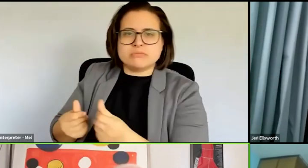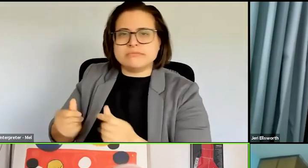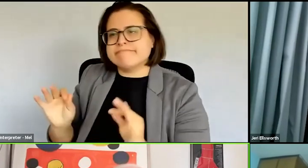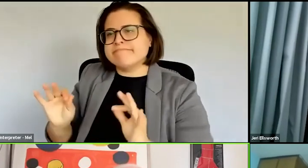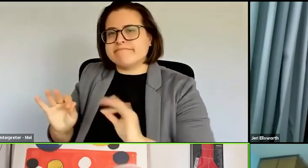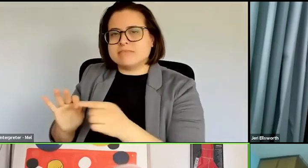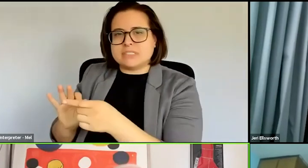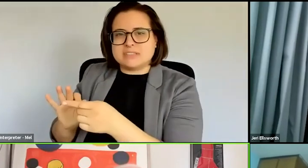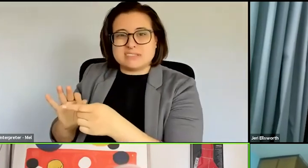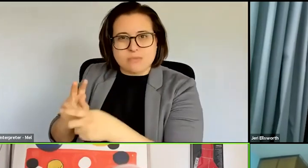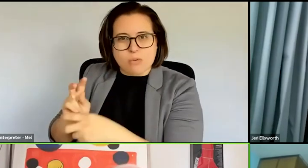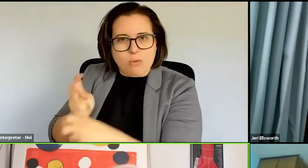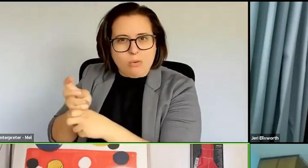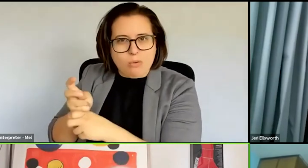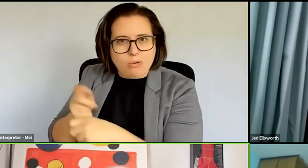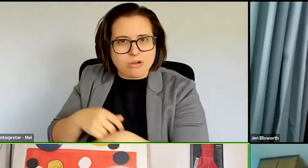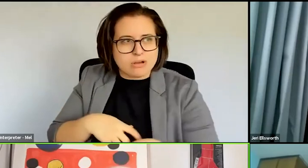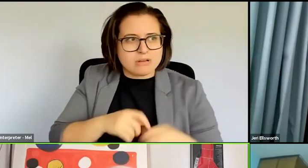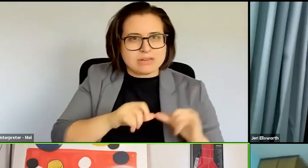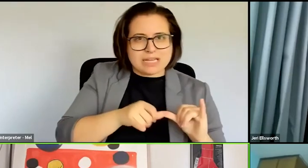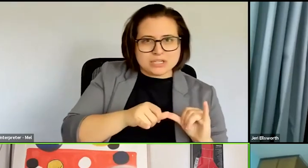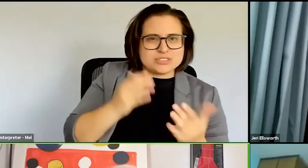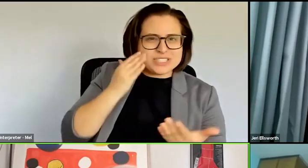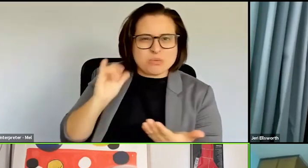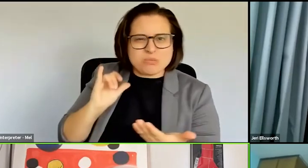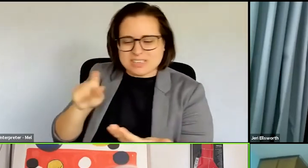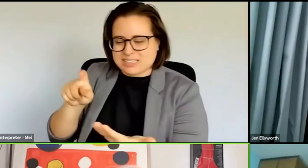a lot harder to engineer and not have screws holding the case together and the rest of it,